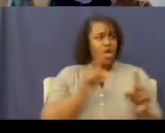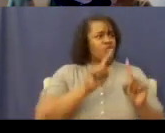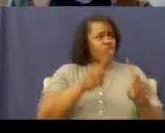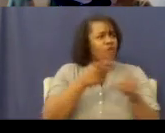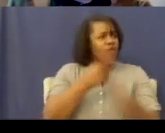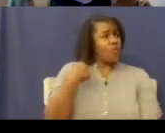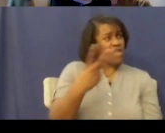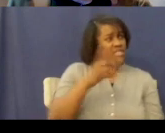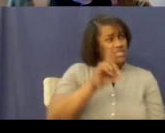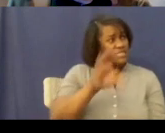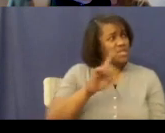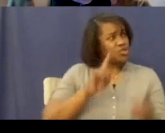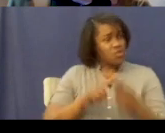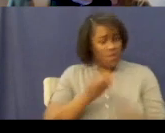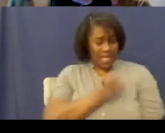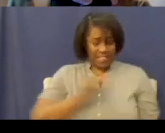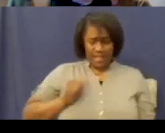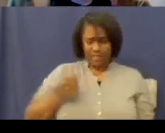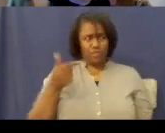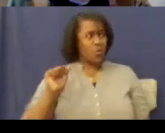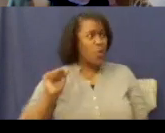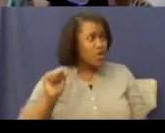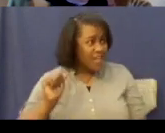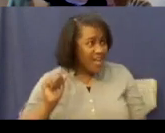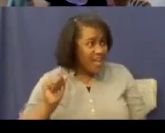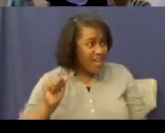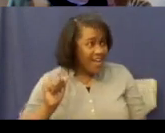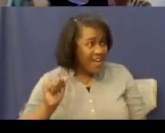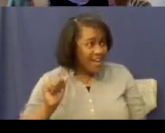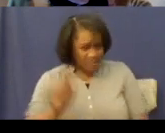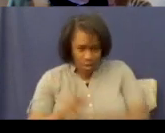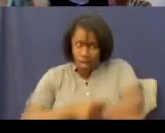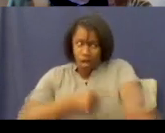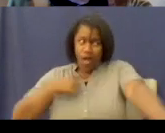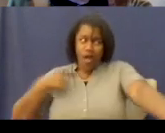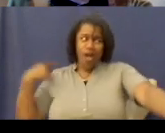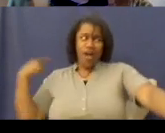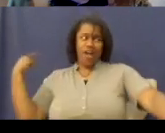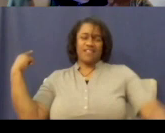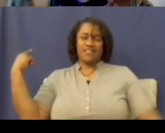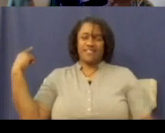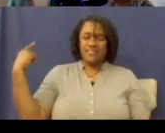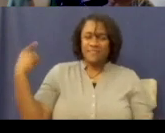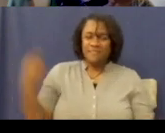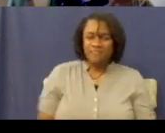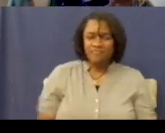to Atlanta, Georgia. Okay